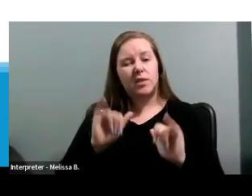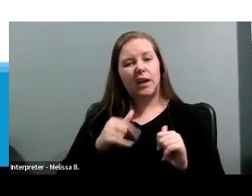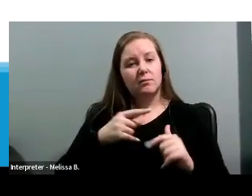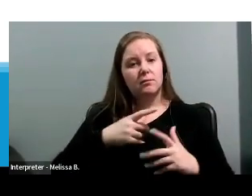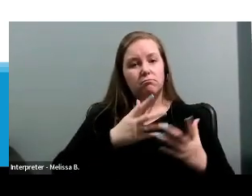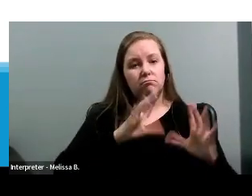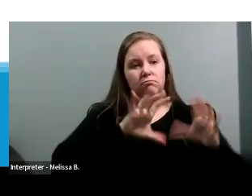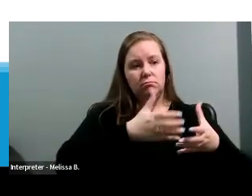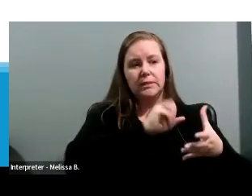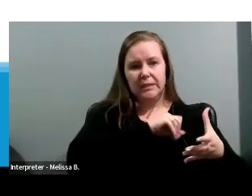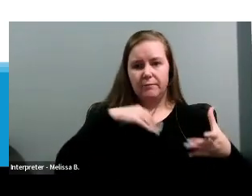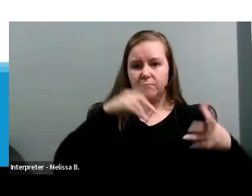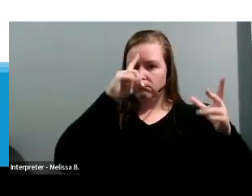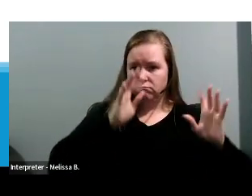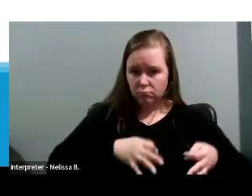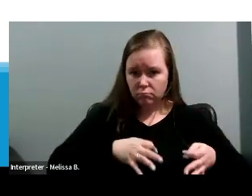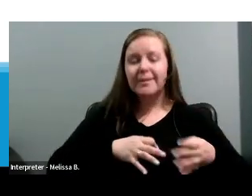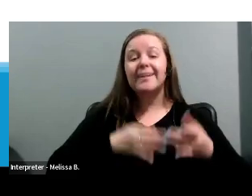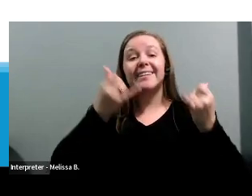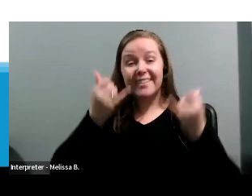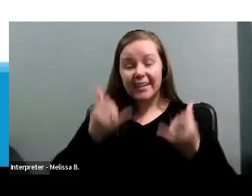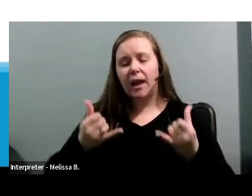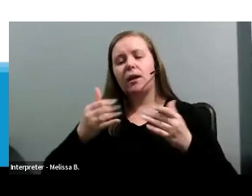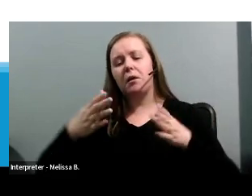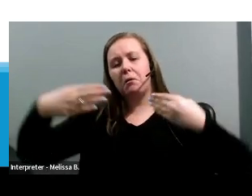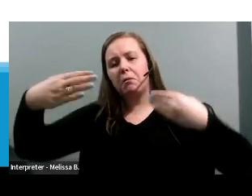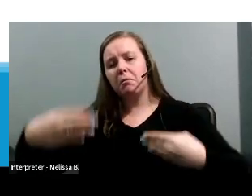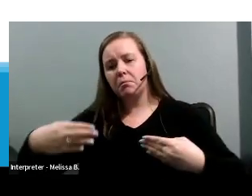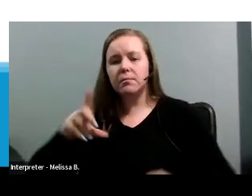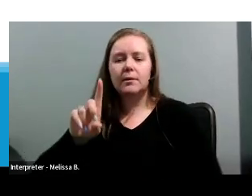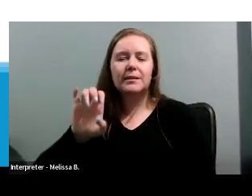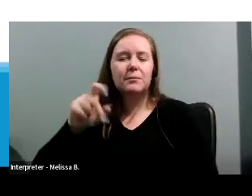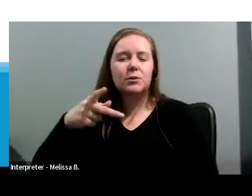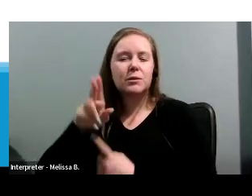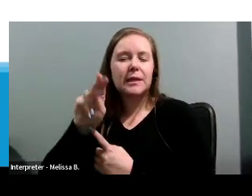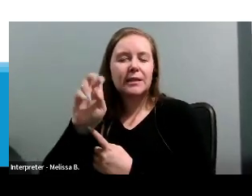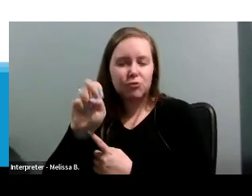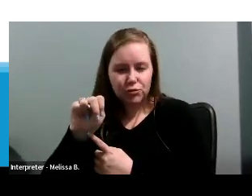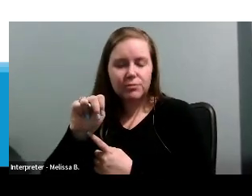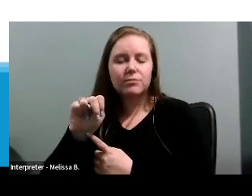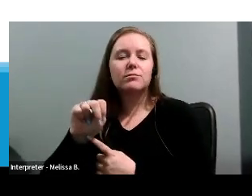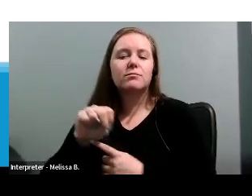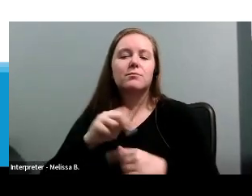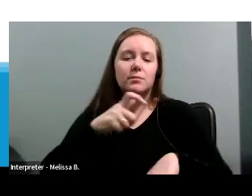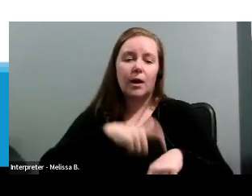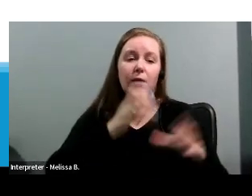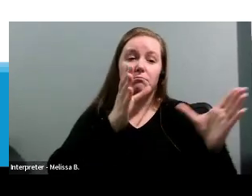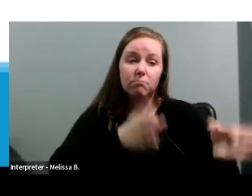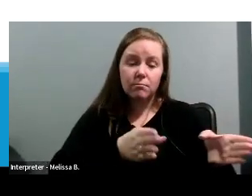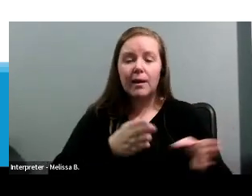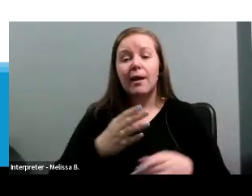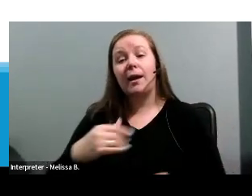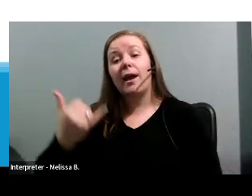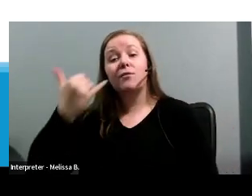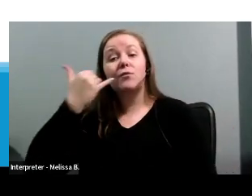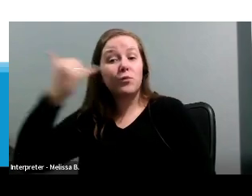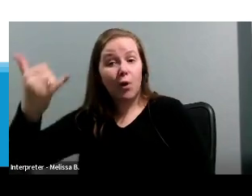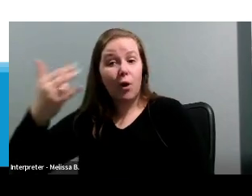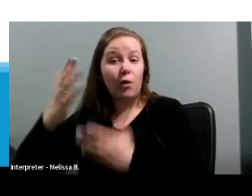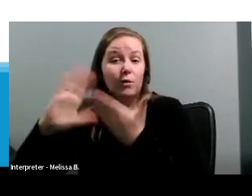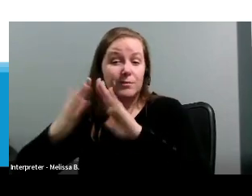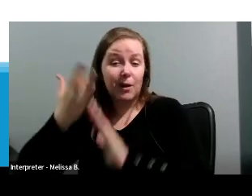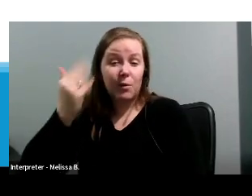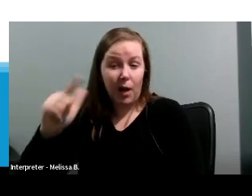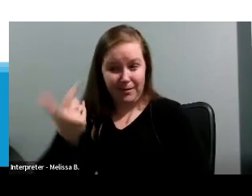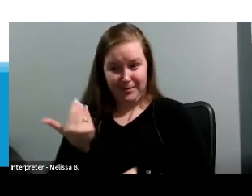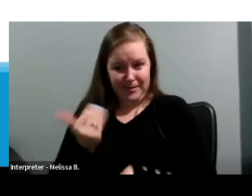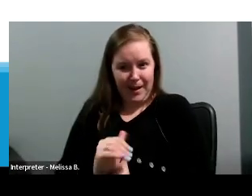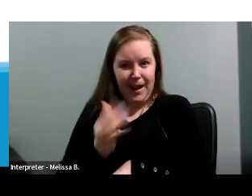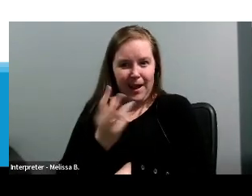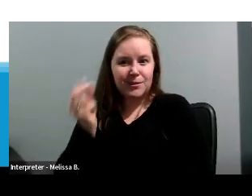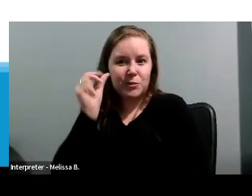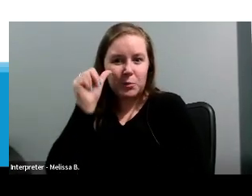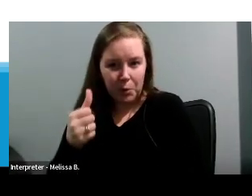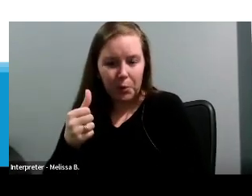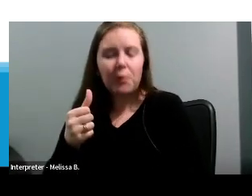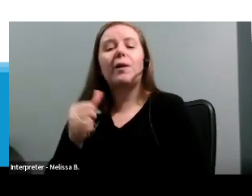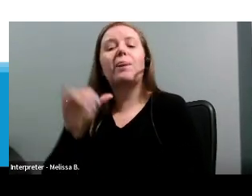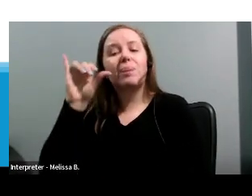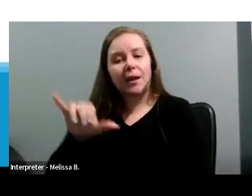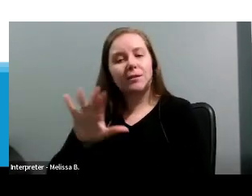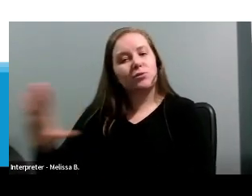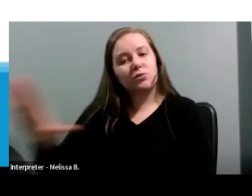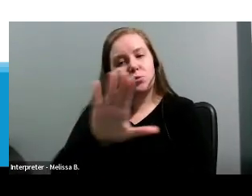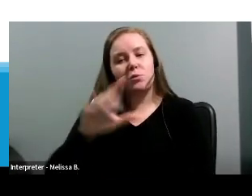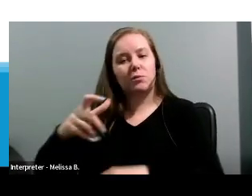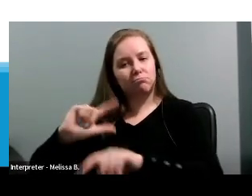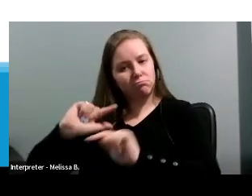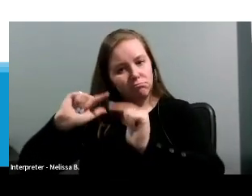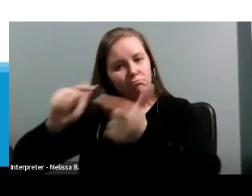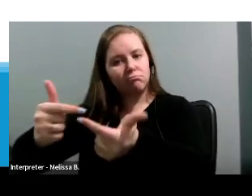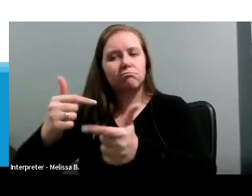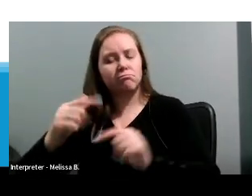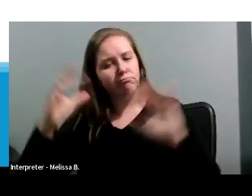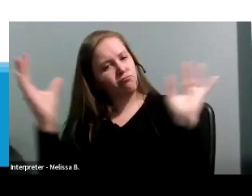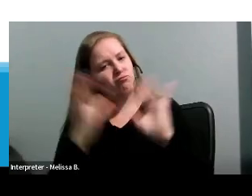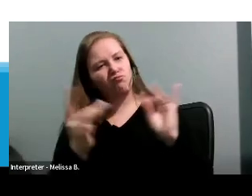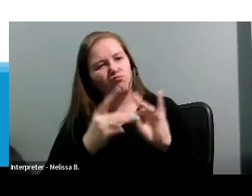Melissa Wong (she/her), SPT: to share your feedback, through deputations and a telephone town halls, one of the telephone town halls is happening tonight, the next one's tomorrow, and you can share your views in the budget. And then the Budget Committee hears this feedback.